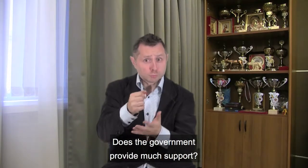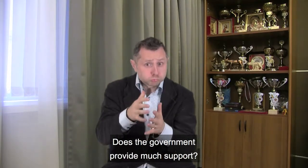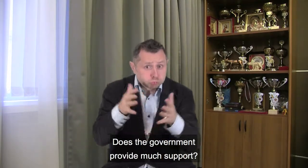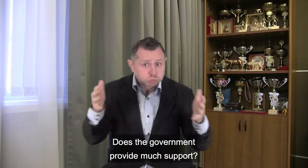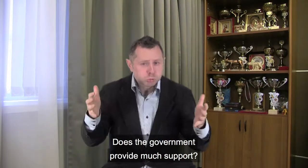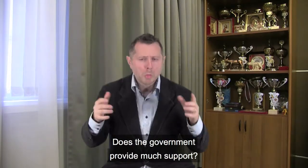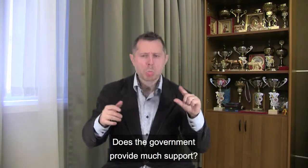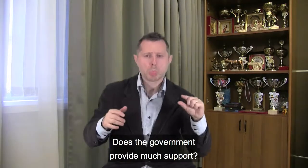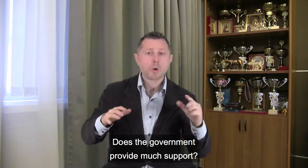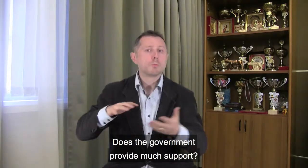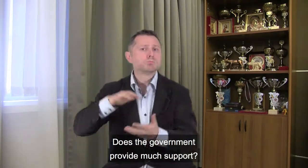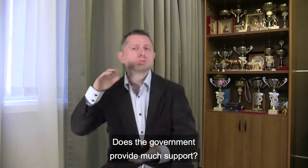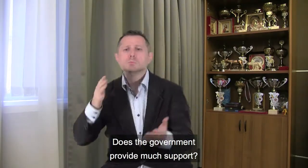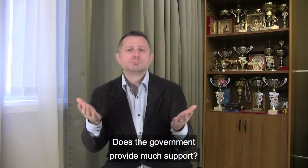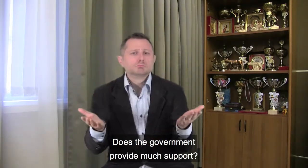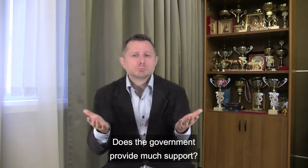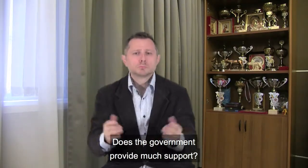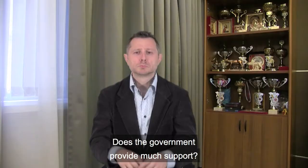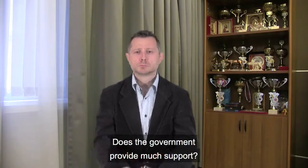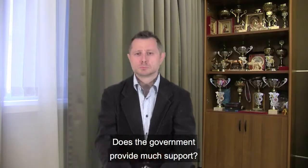Does the government provide much support?